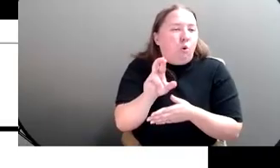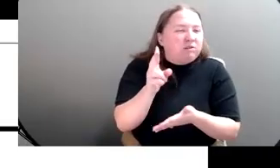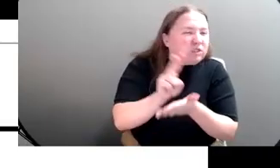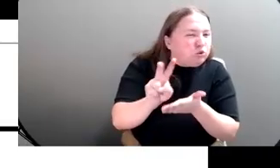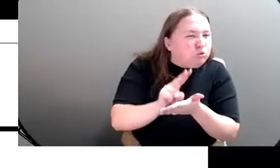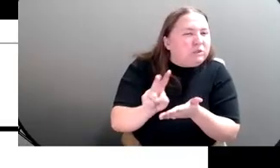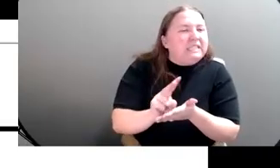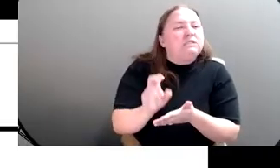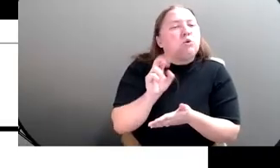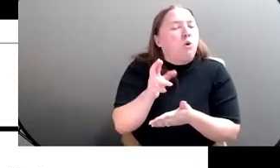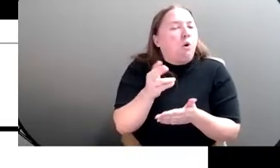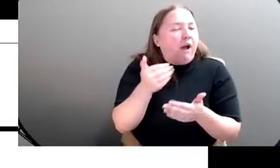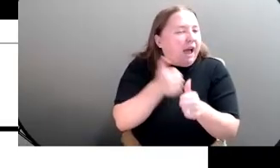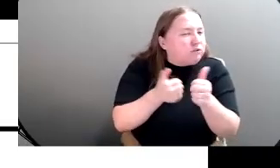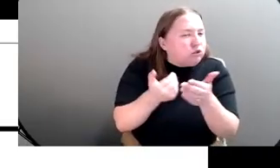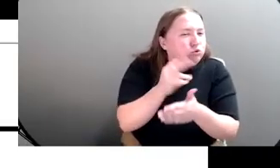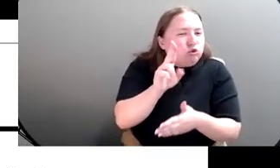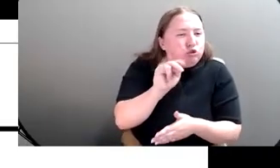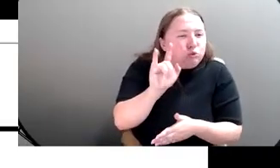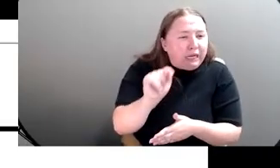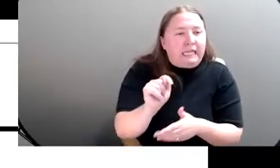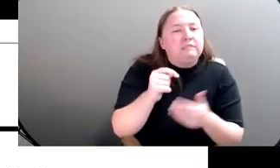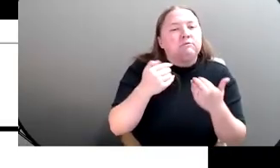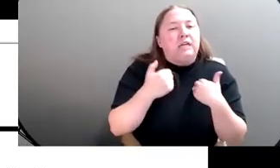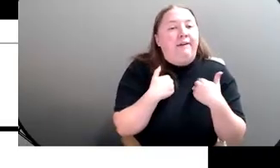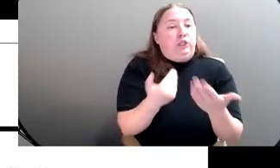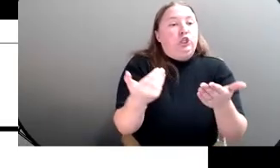or every new unit that you cover, then you have a new discussion.